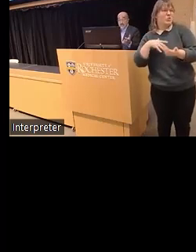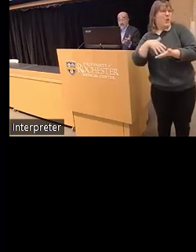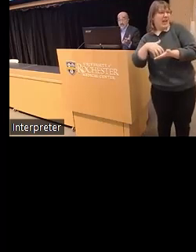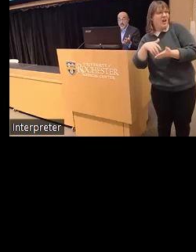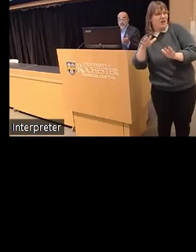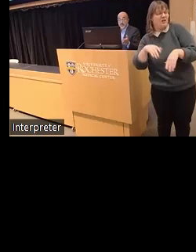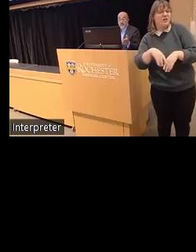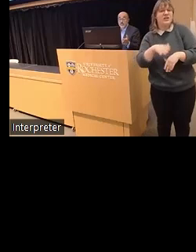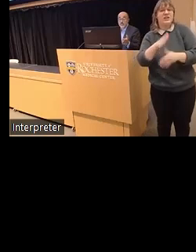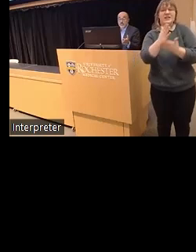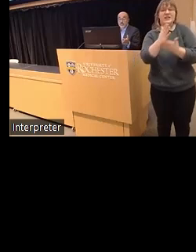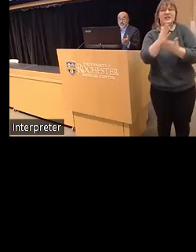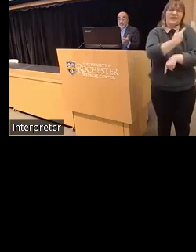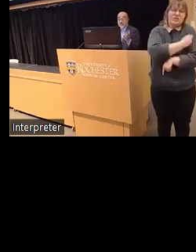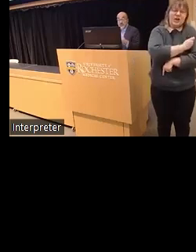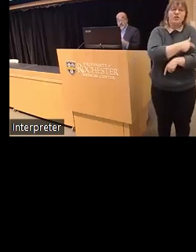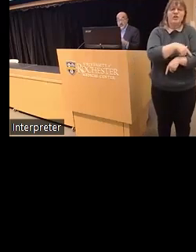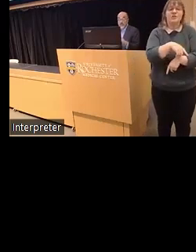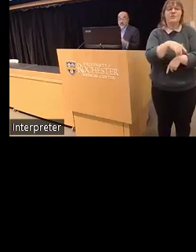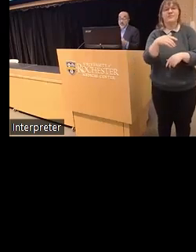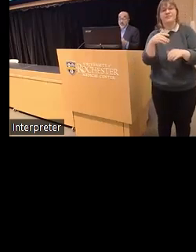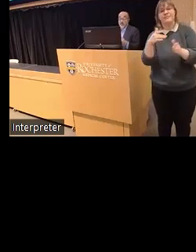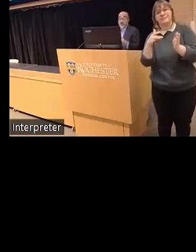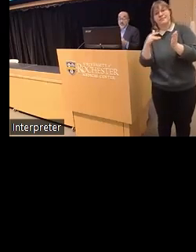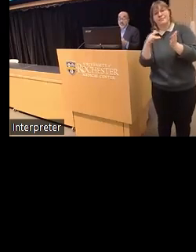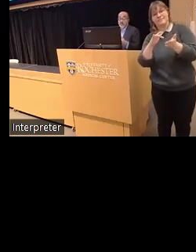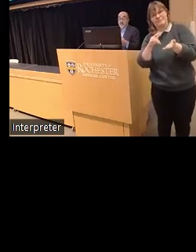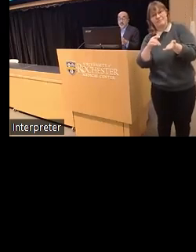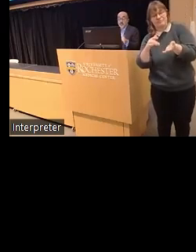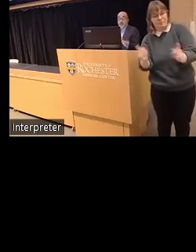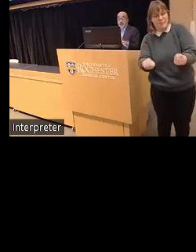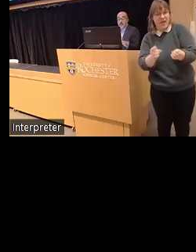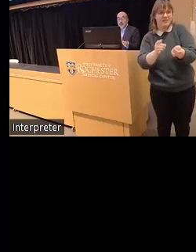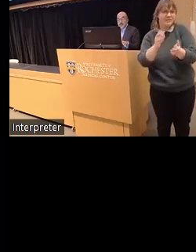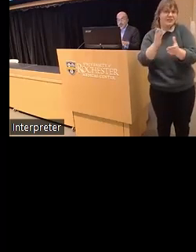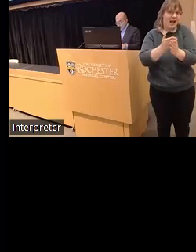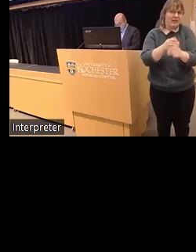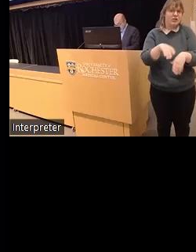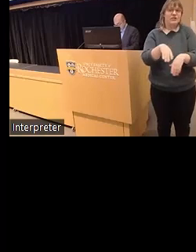injection 19% referred to our pain psychologist 32% referred to PT and our outcomes were um the